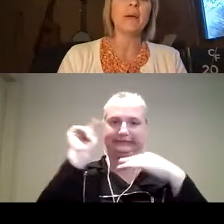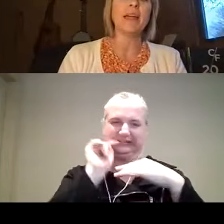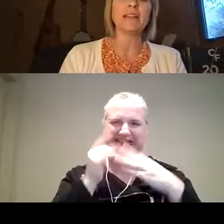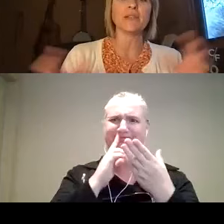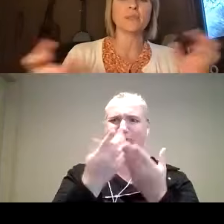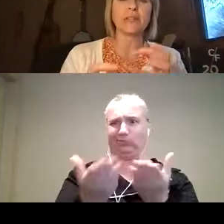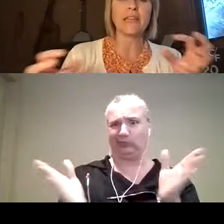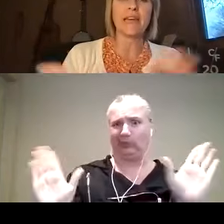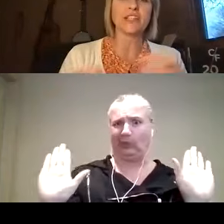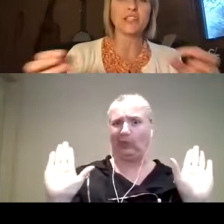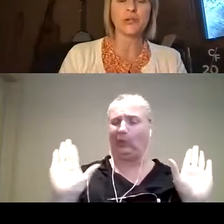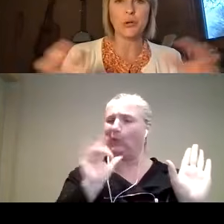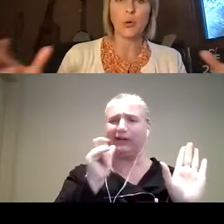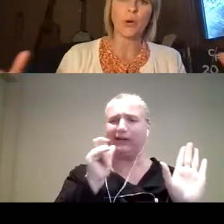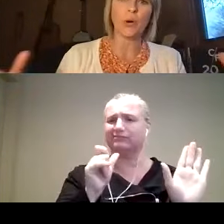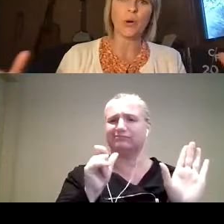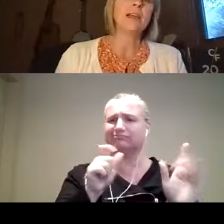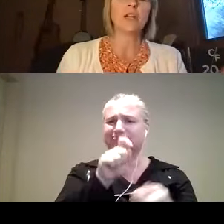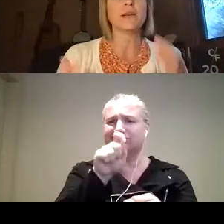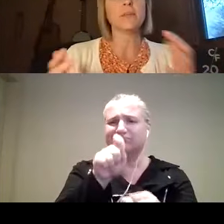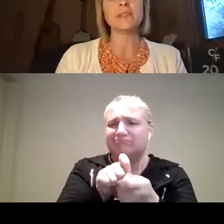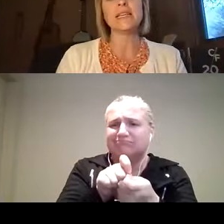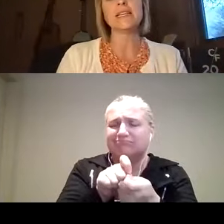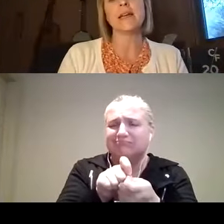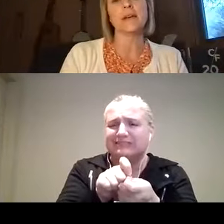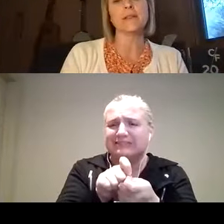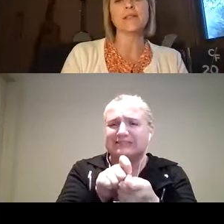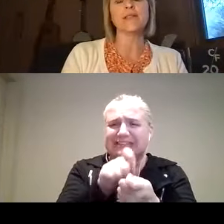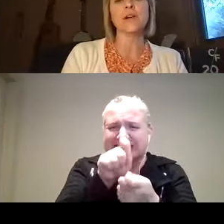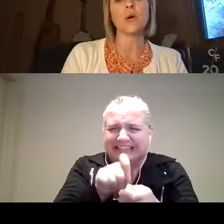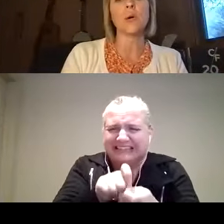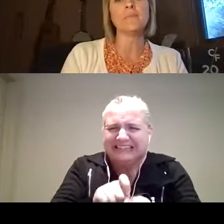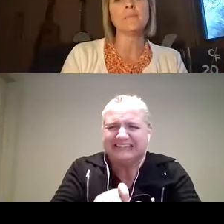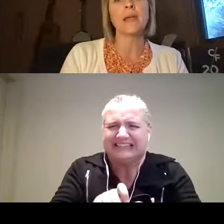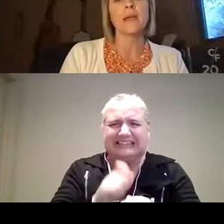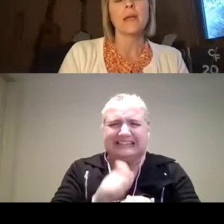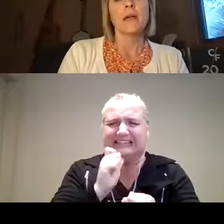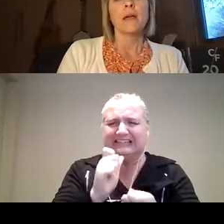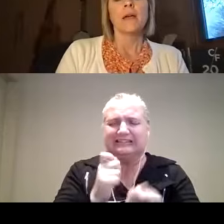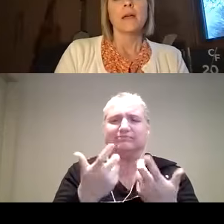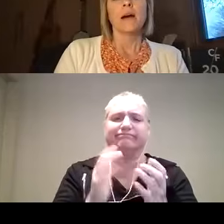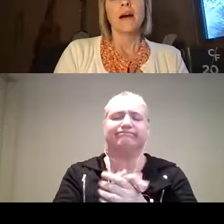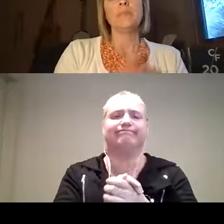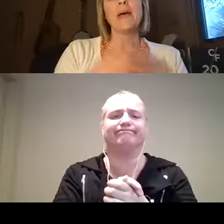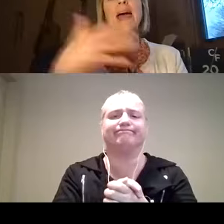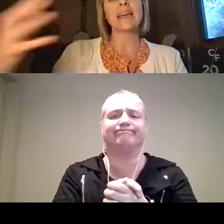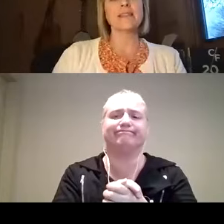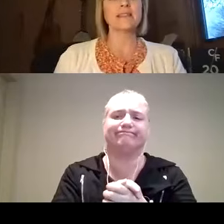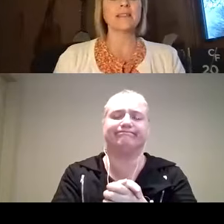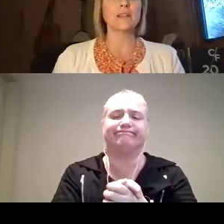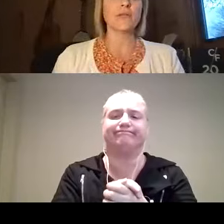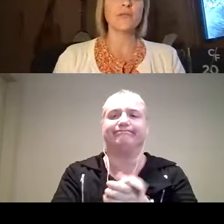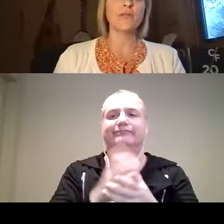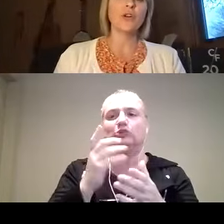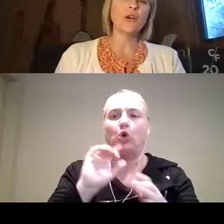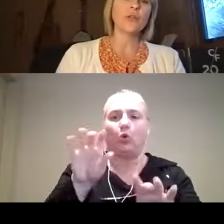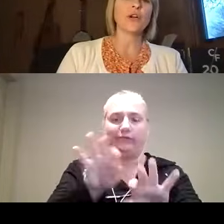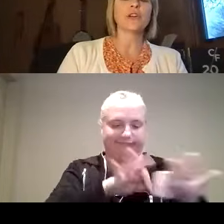and doesn't really get to some of their details. So, unpacking this a little further